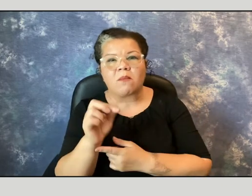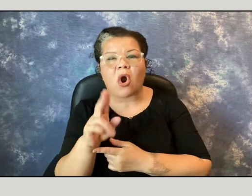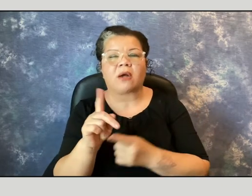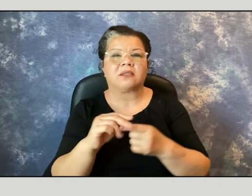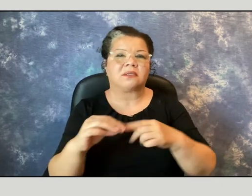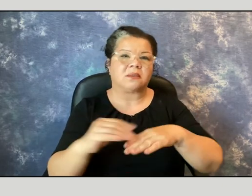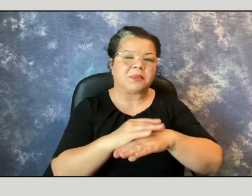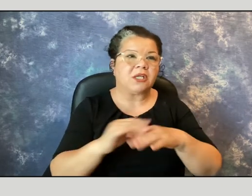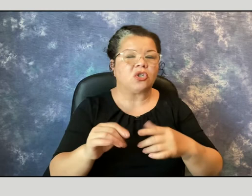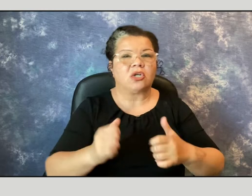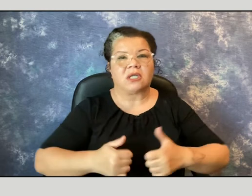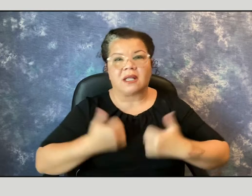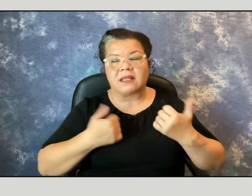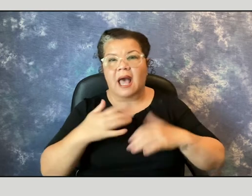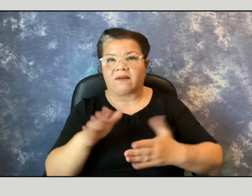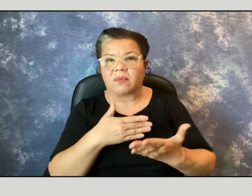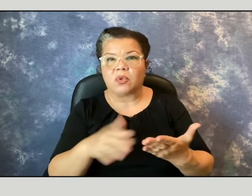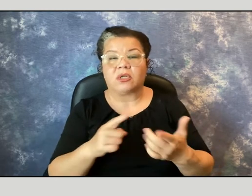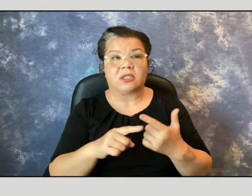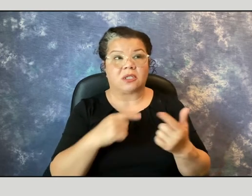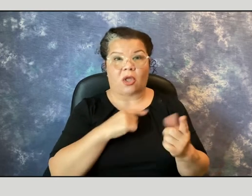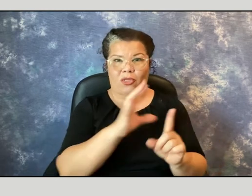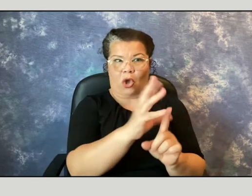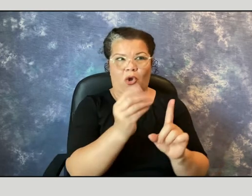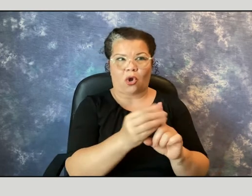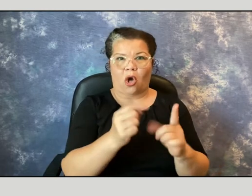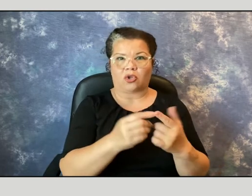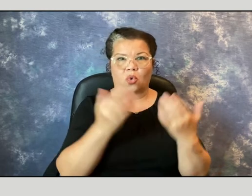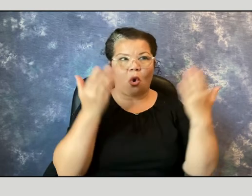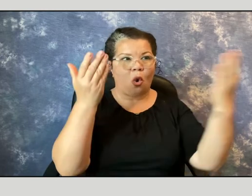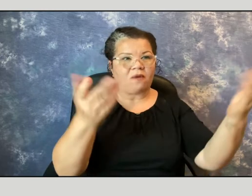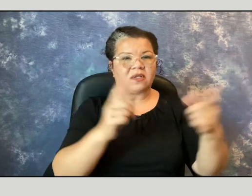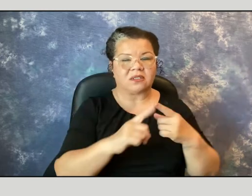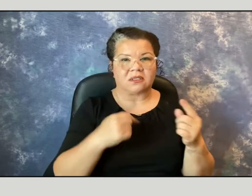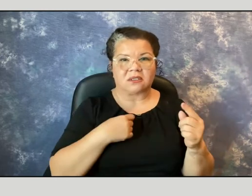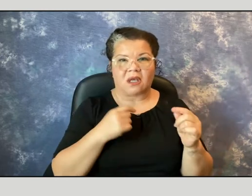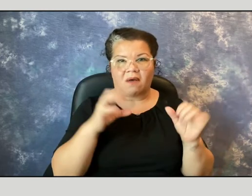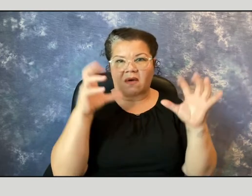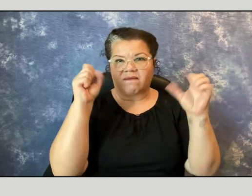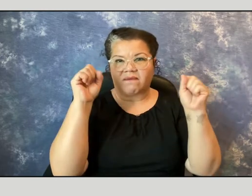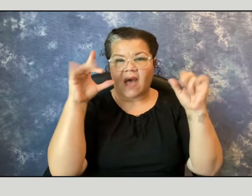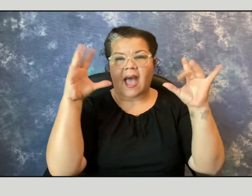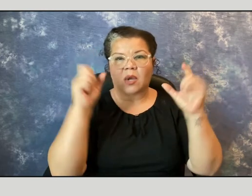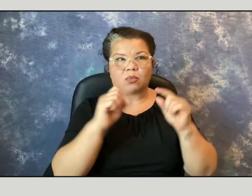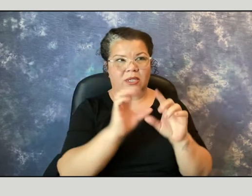to the cultural offerings of a vibrant society, that's gonna be a place that other people are gonna wanna visit,